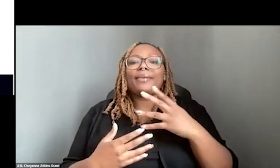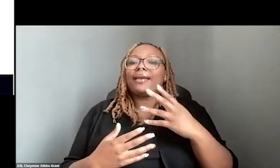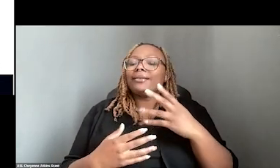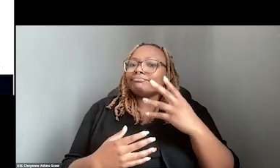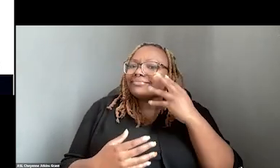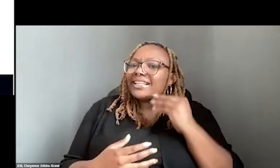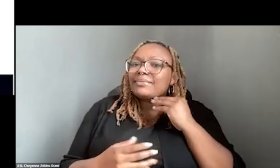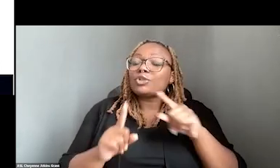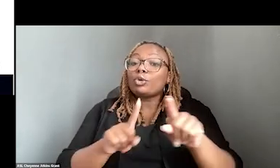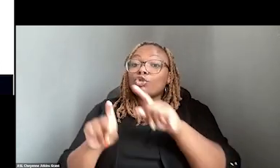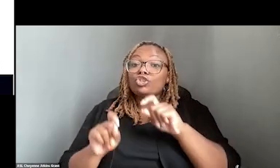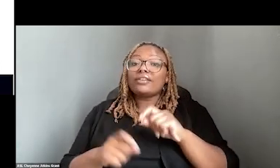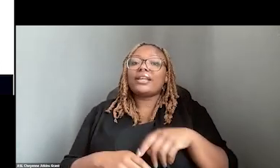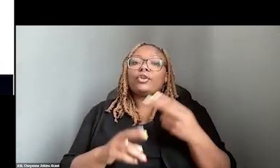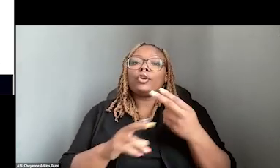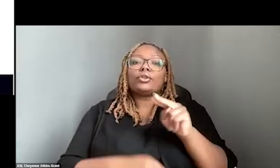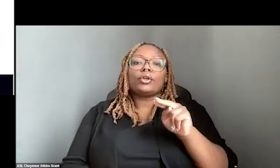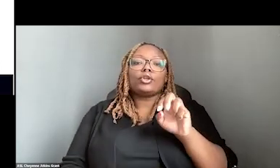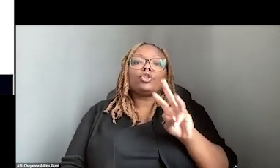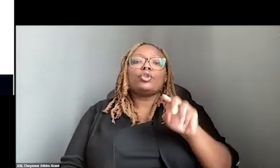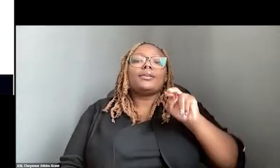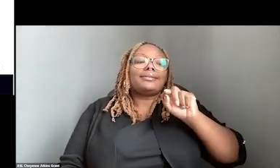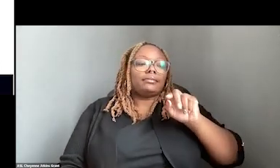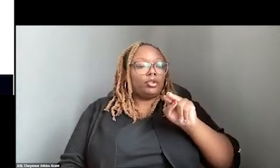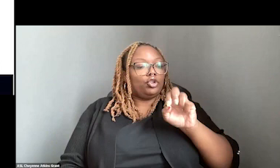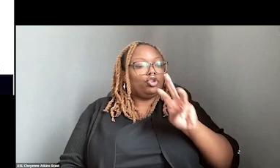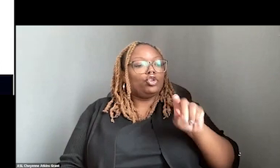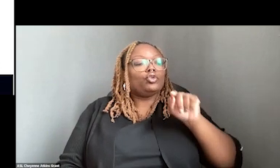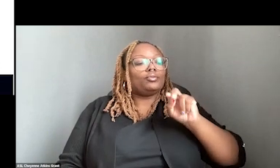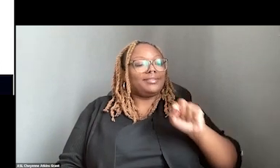If you go to new.nsf.gov, there's a survey at the very top.